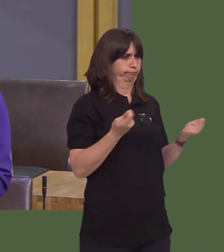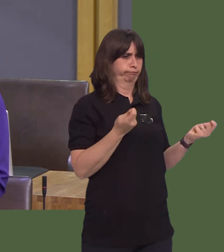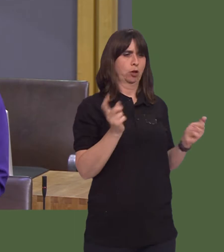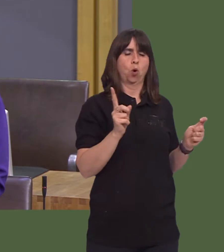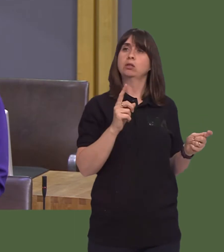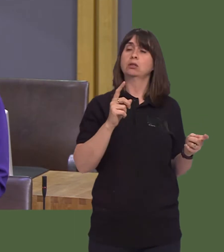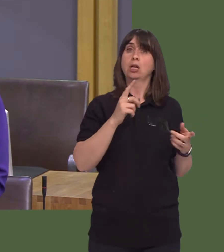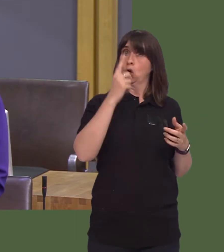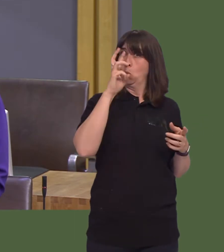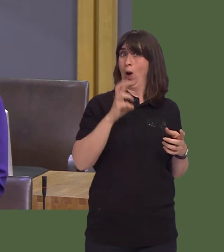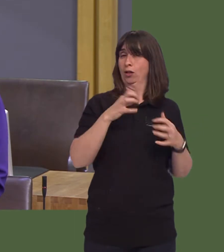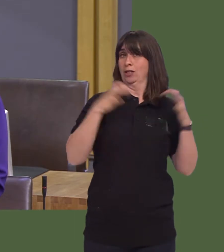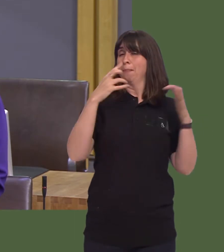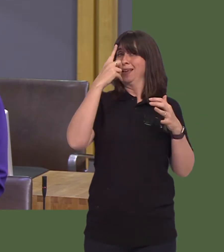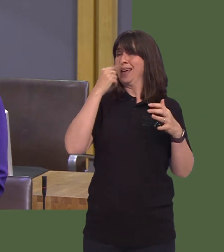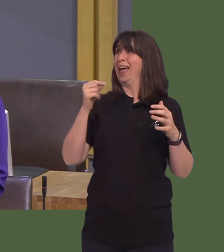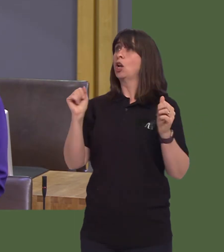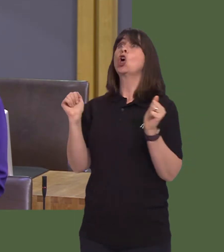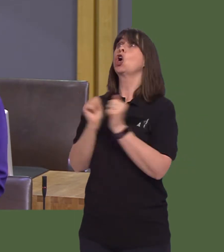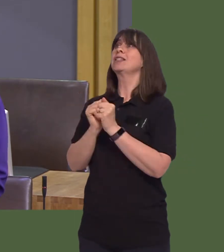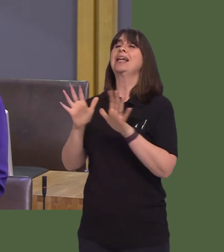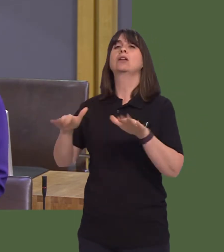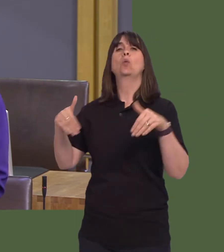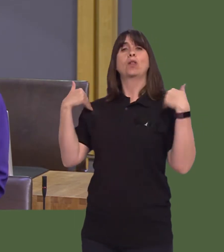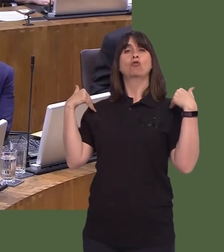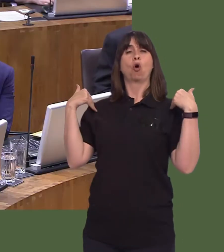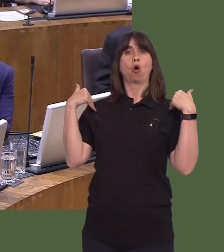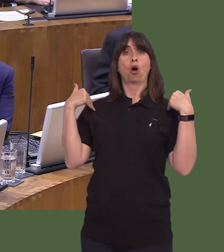First Minister, the legal advice shows the opposite to be true.